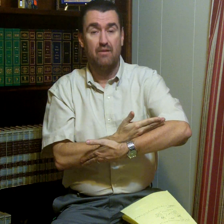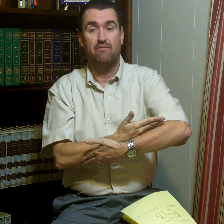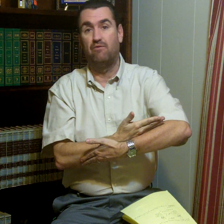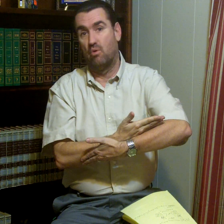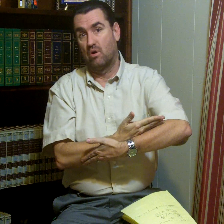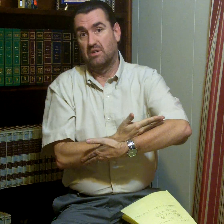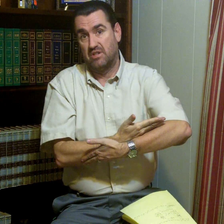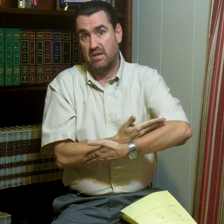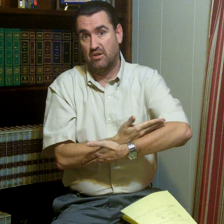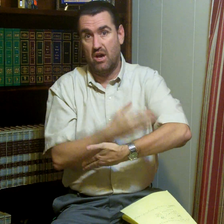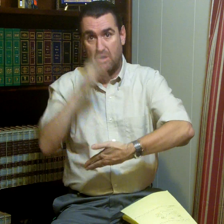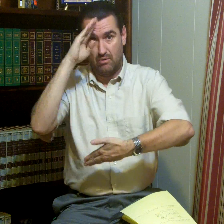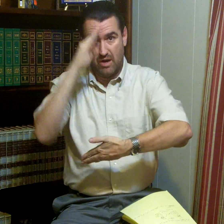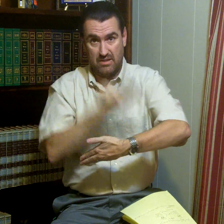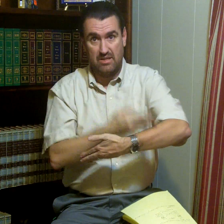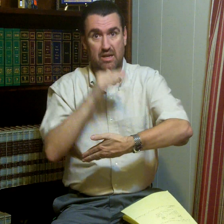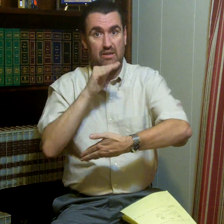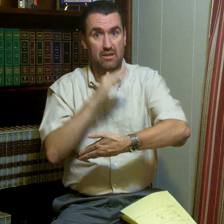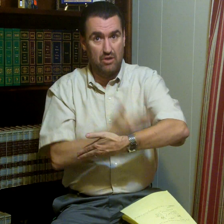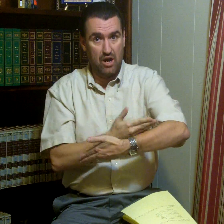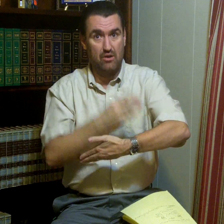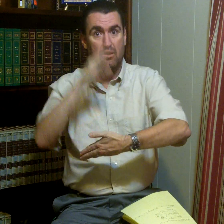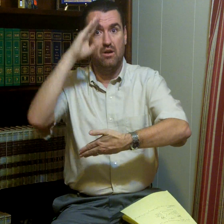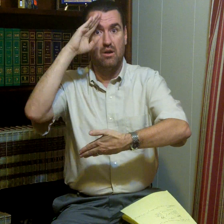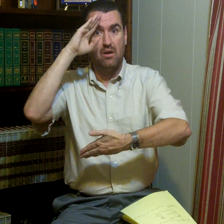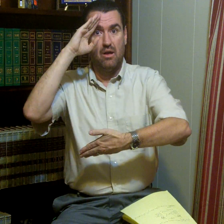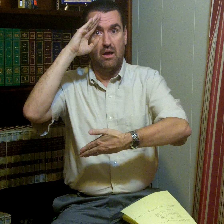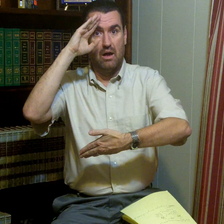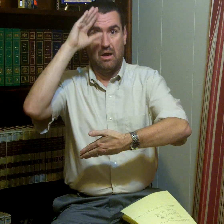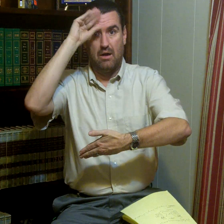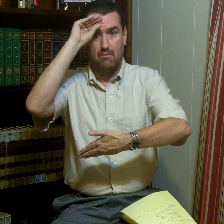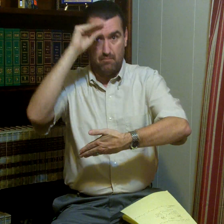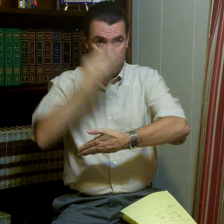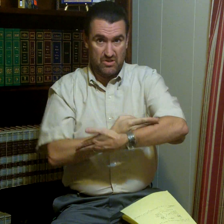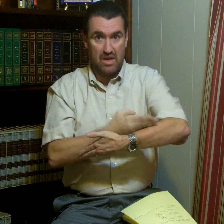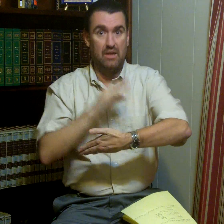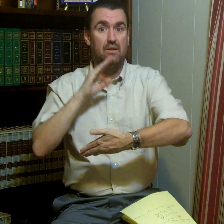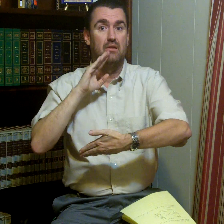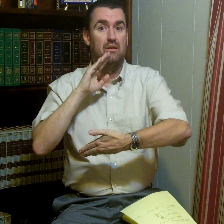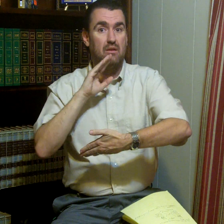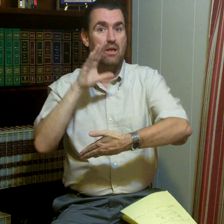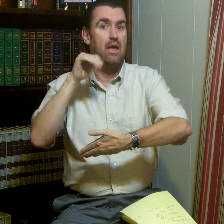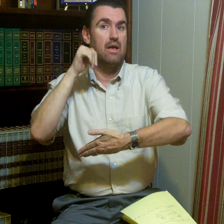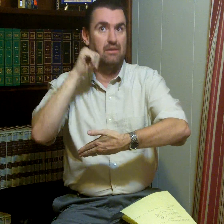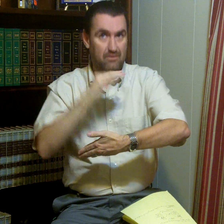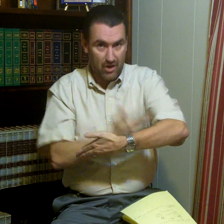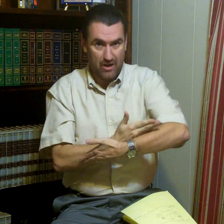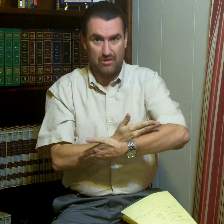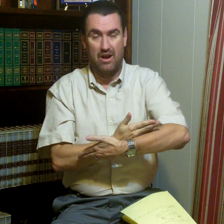for son and daughter right? Son, daughter son and daughter